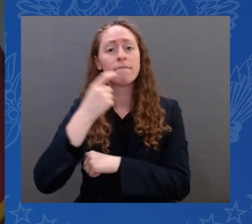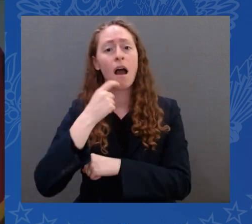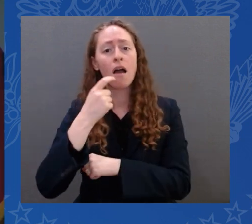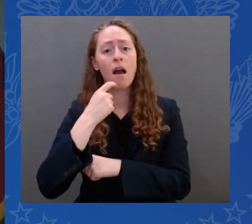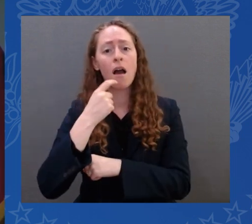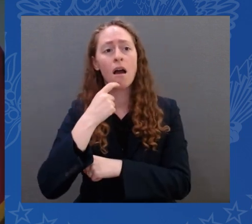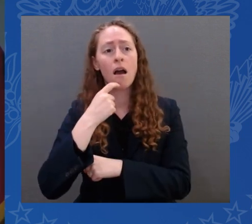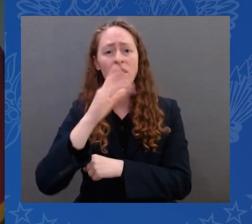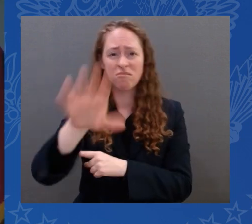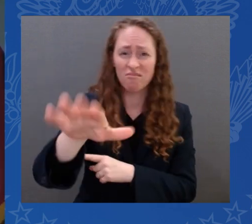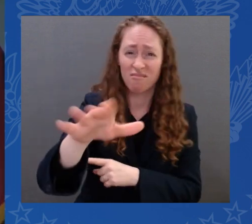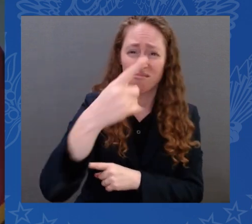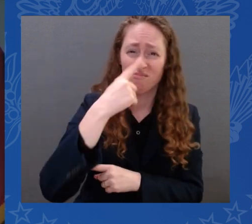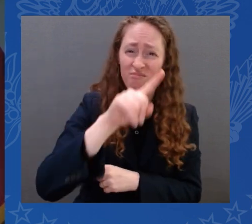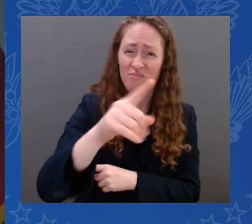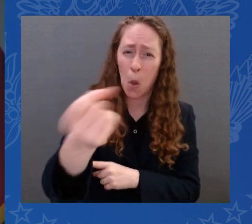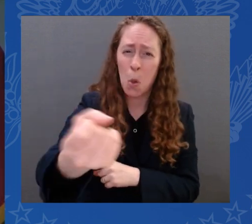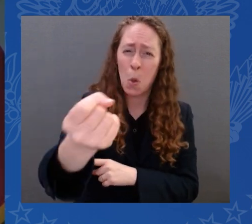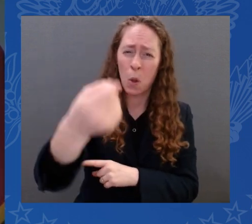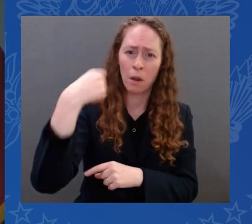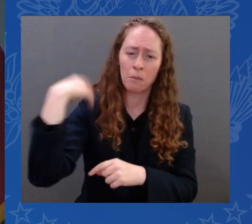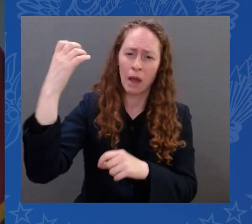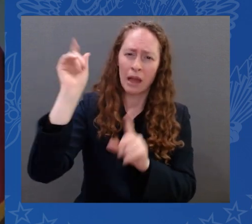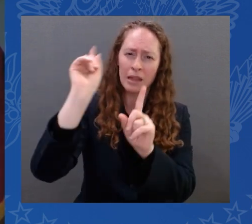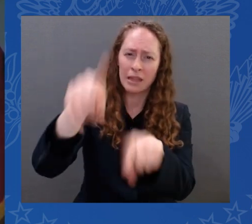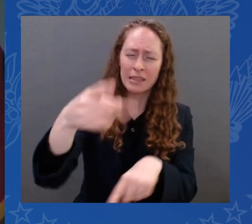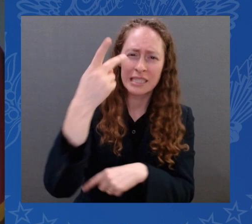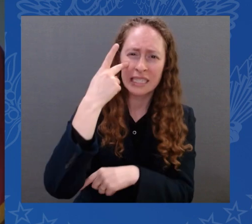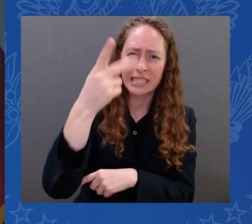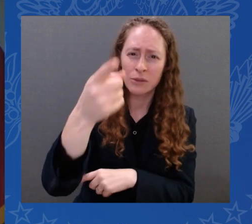They came to ask me whether I would support them joining NATO.